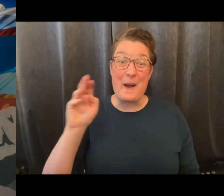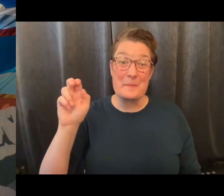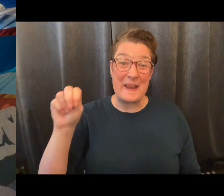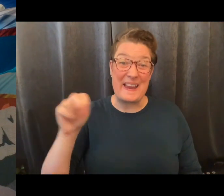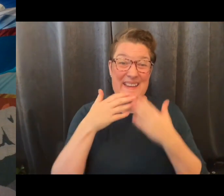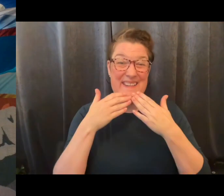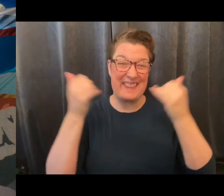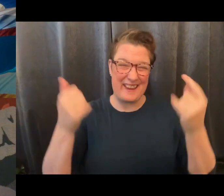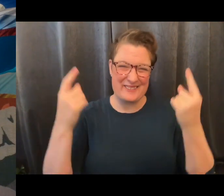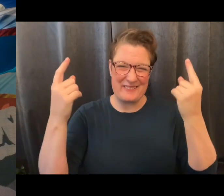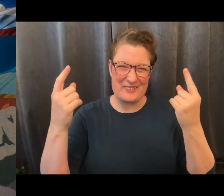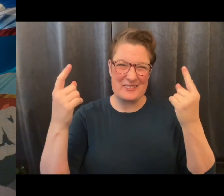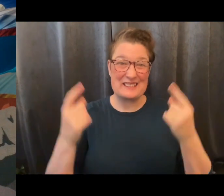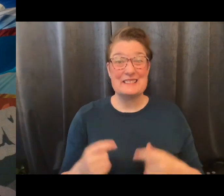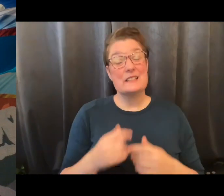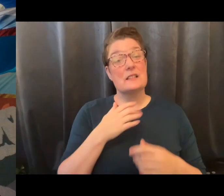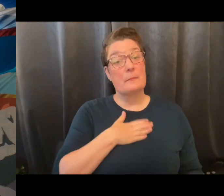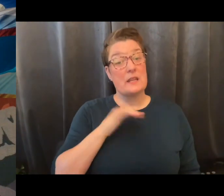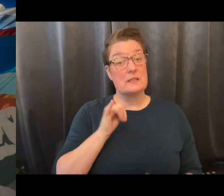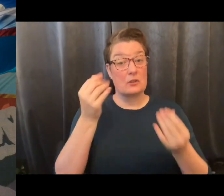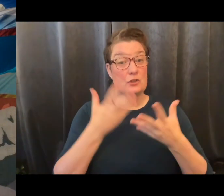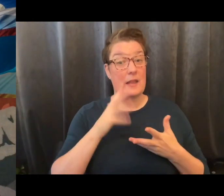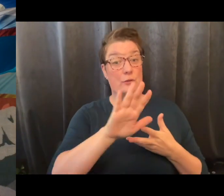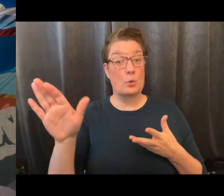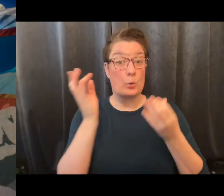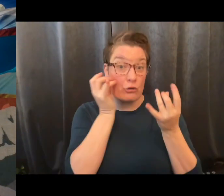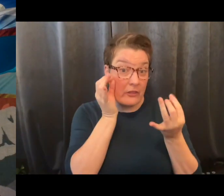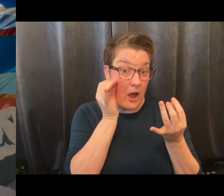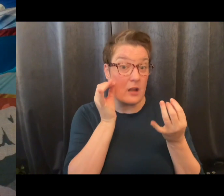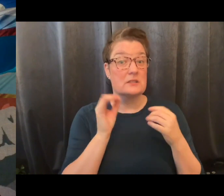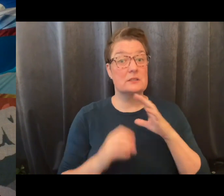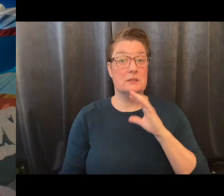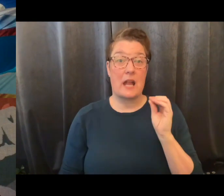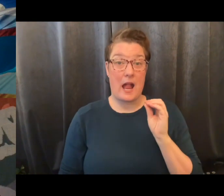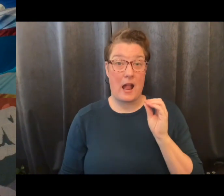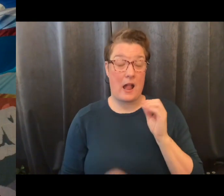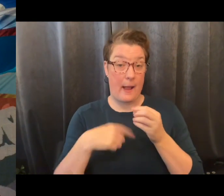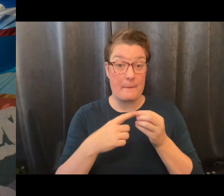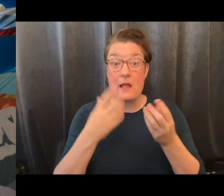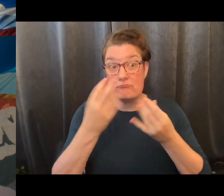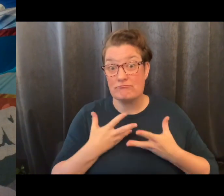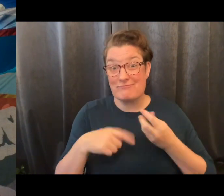Please let us know your thoughts and about your projects and what you're up to in the world.